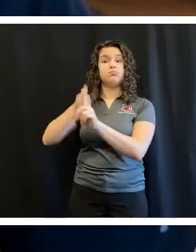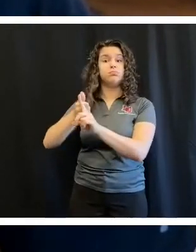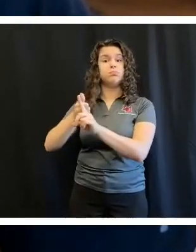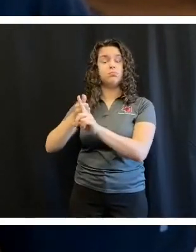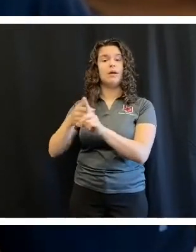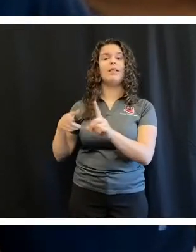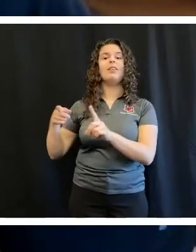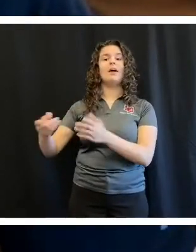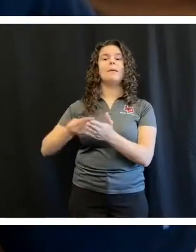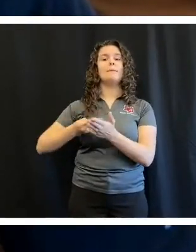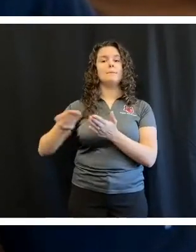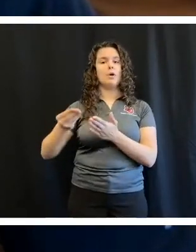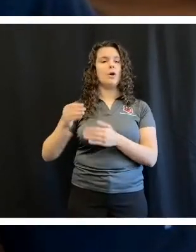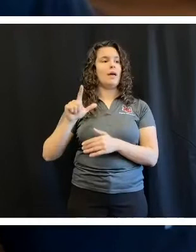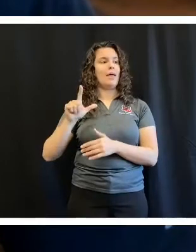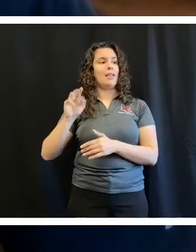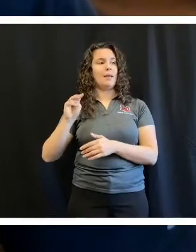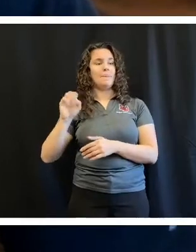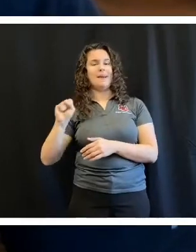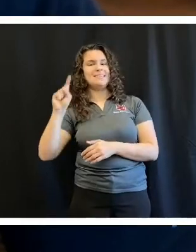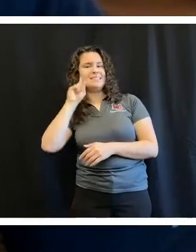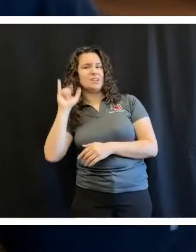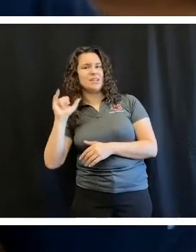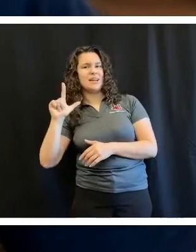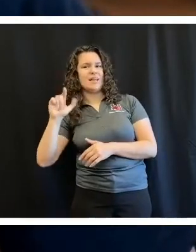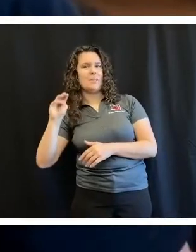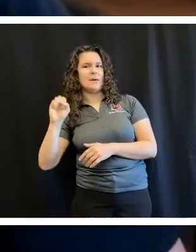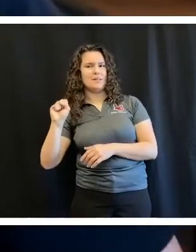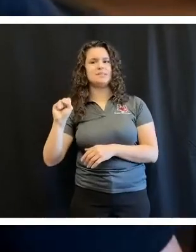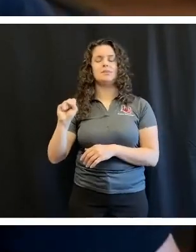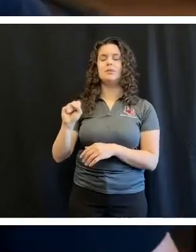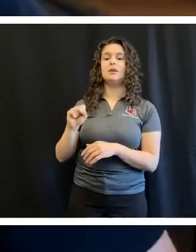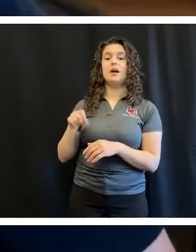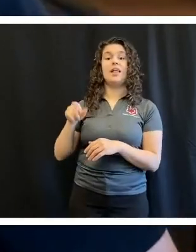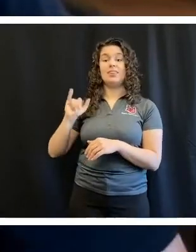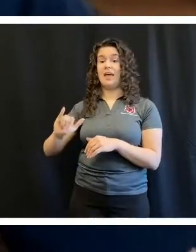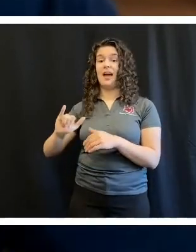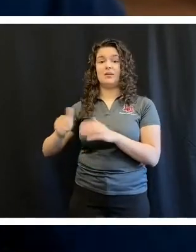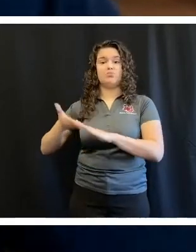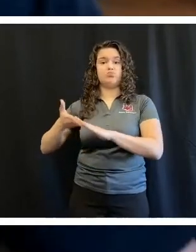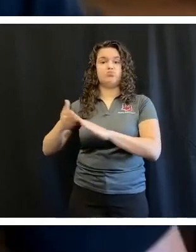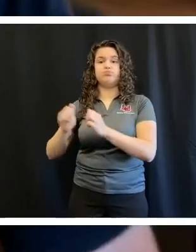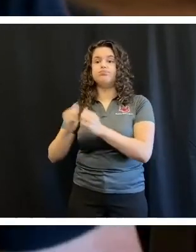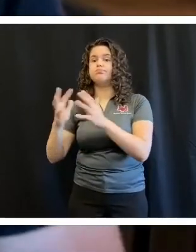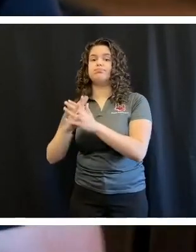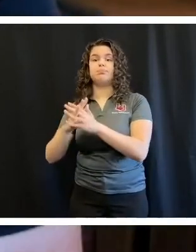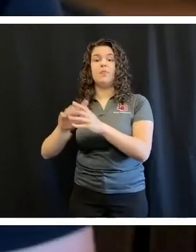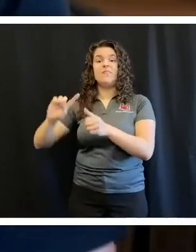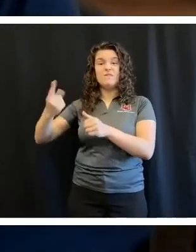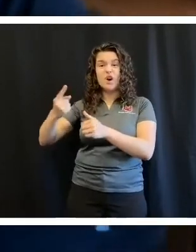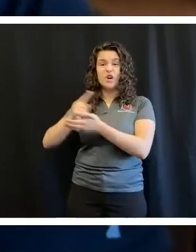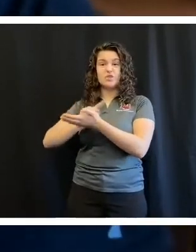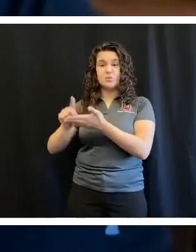and they were up and running within the first week. They had students enrolling by the end of the semester.